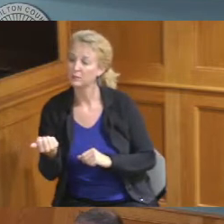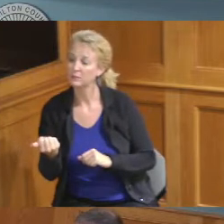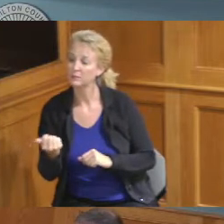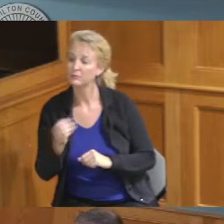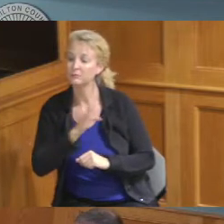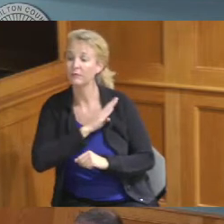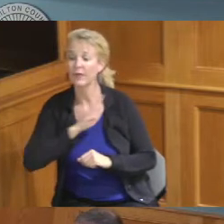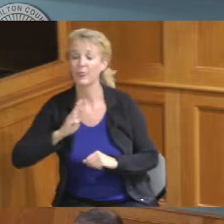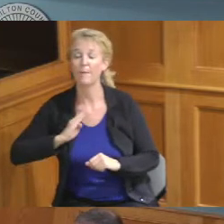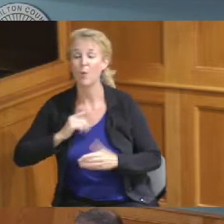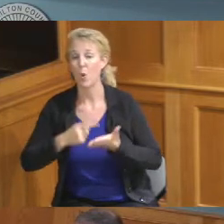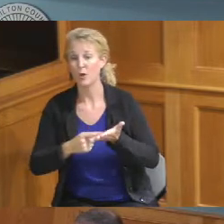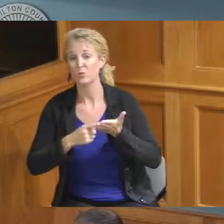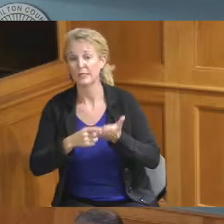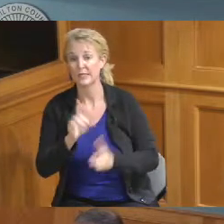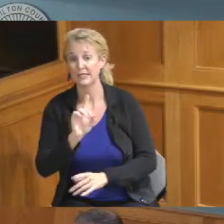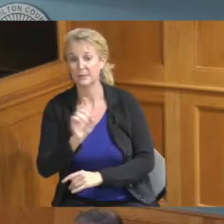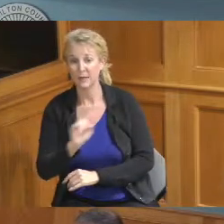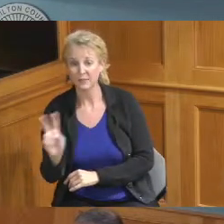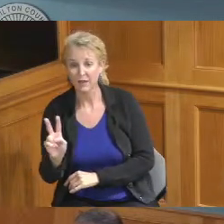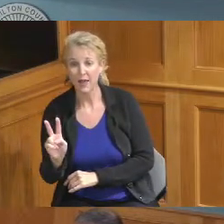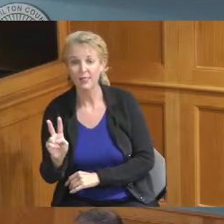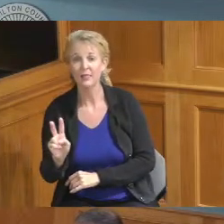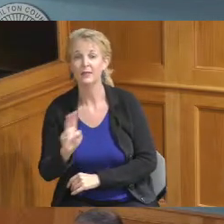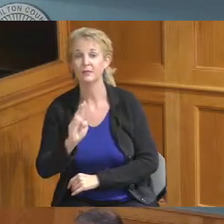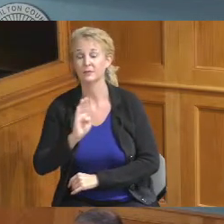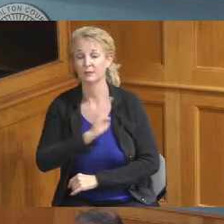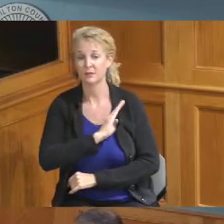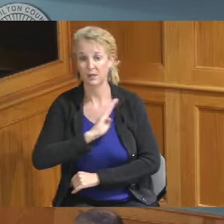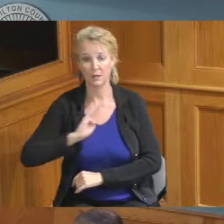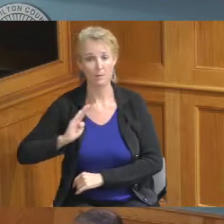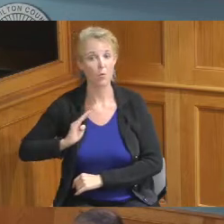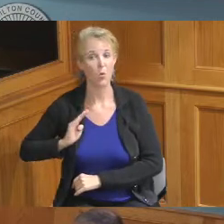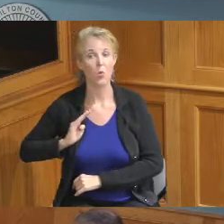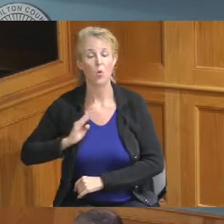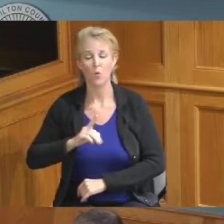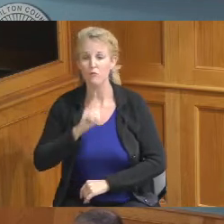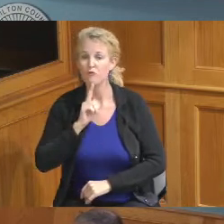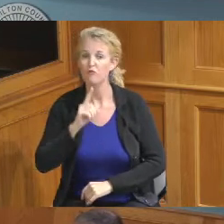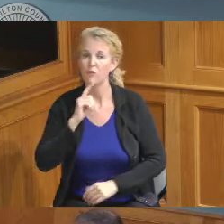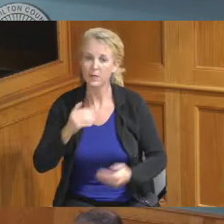domestic violence earlier Al just the Board has has been very proactive on the issue of domestic